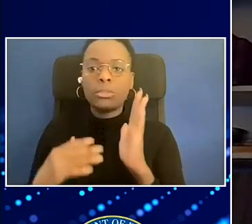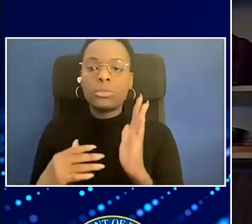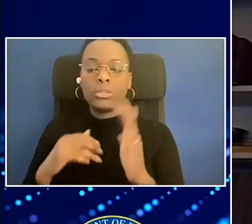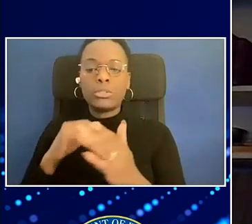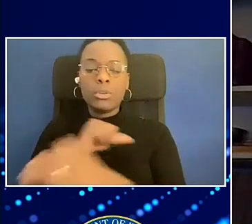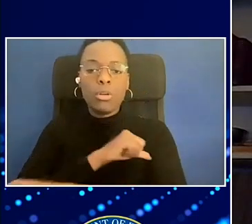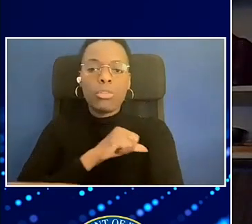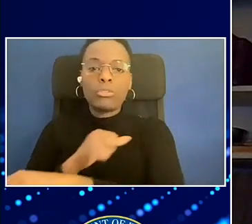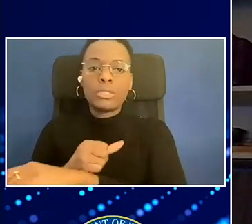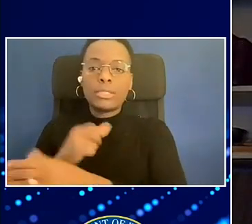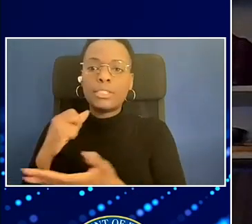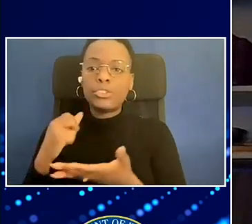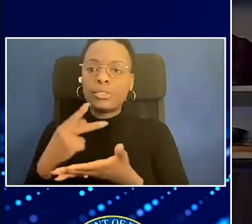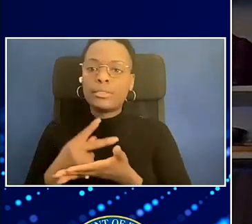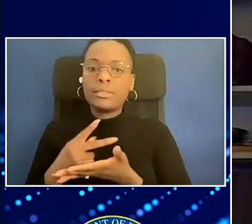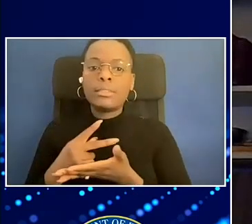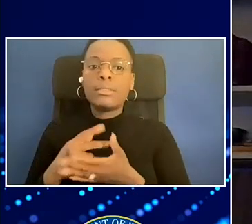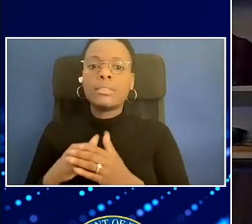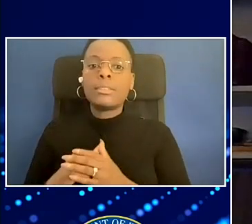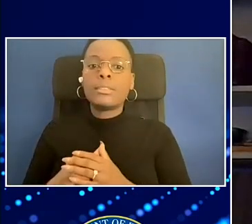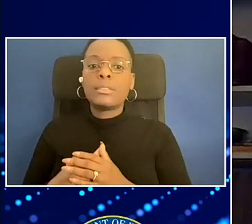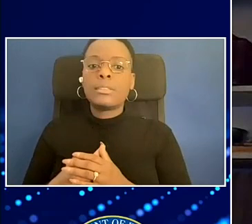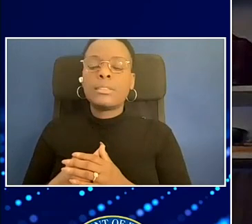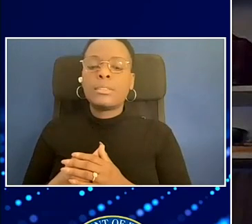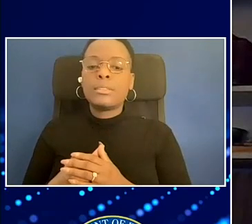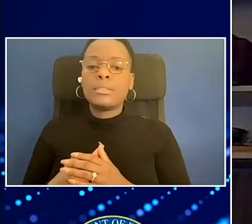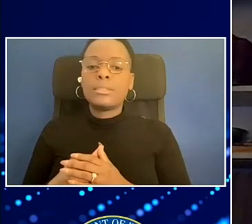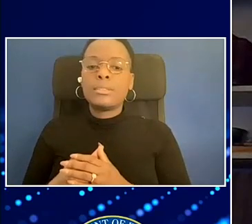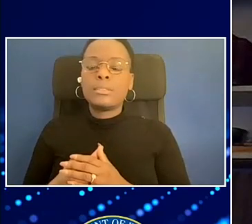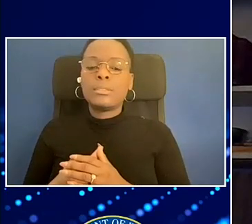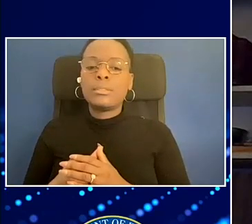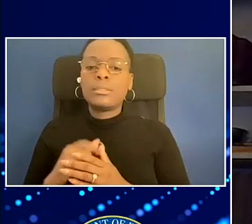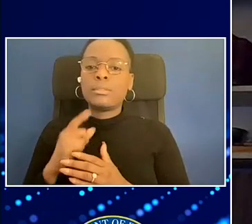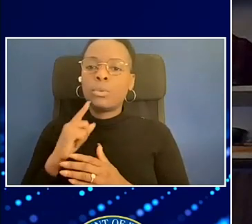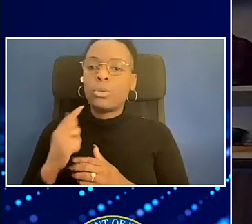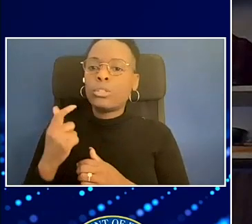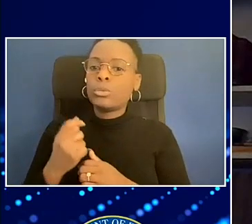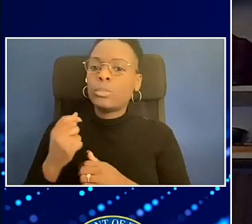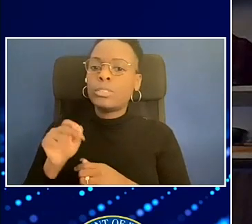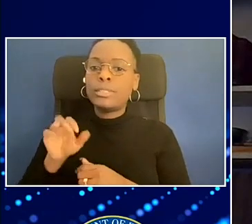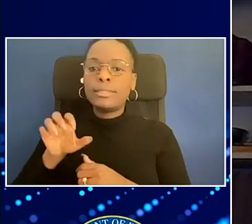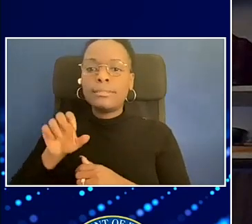and for room and board charges- I'm sorry,